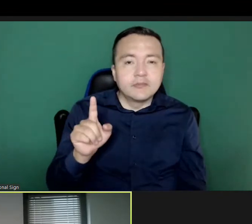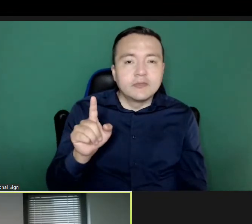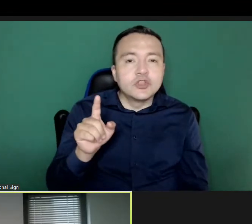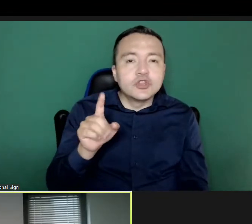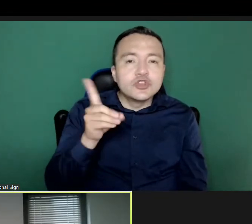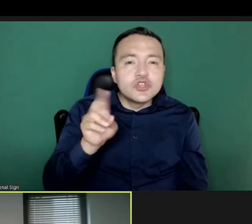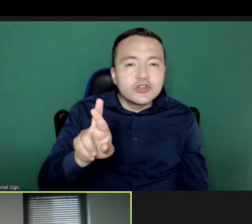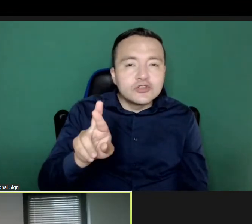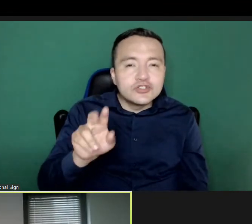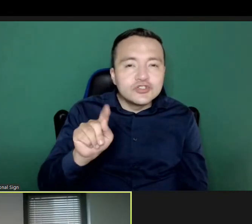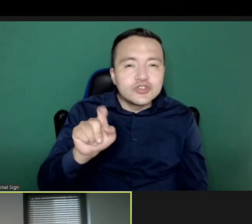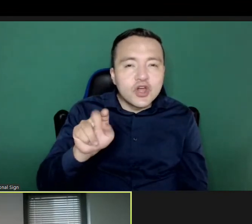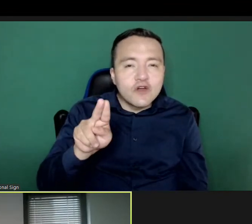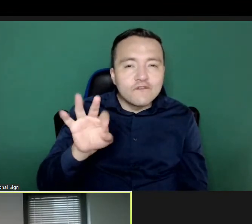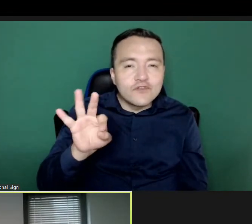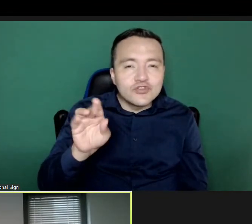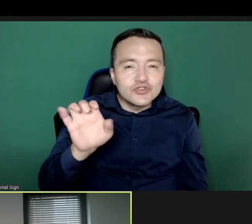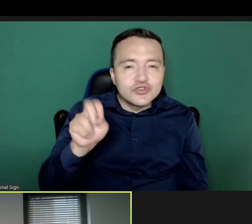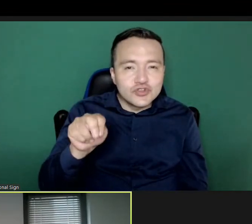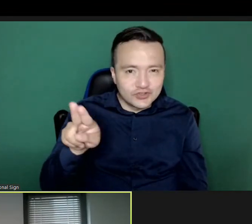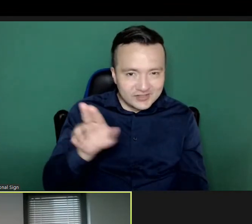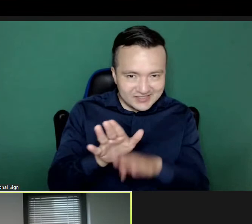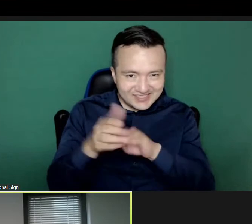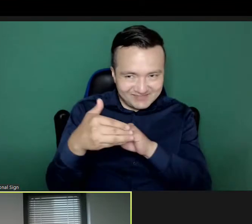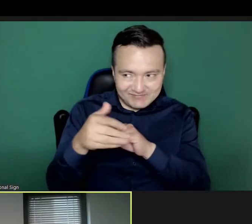great experience of supporting for people who are not technically